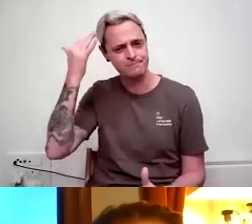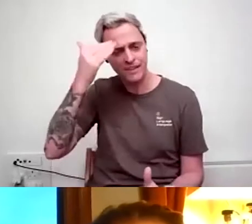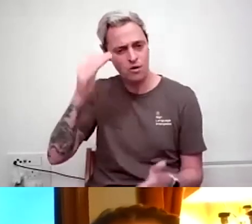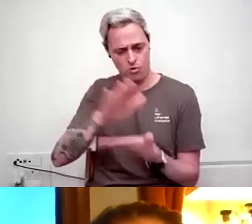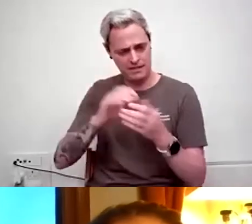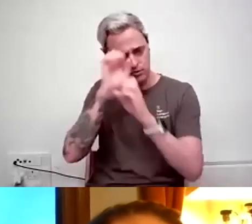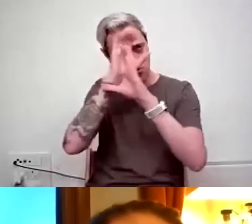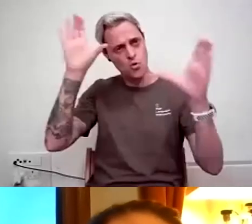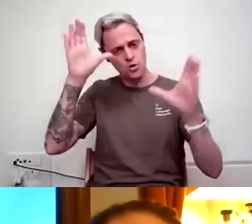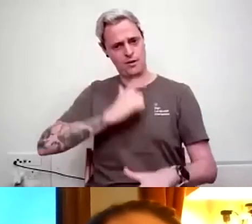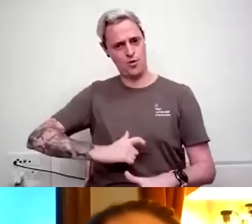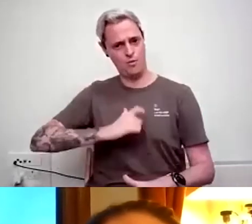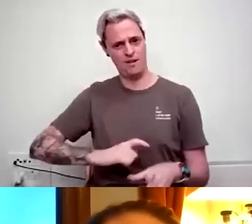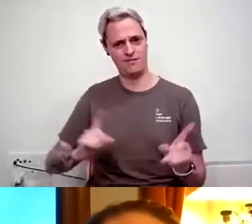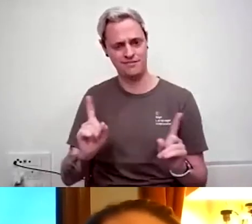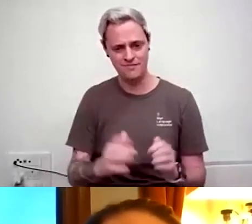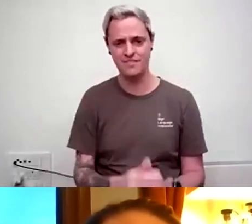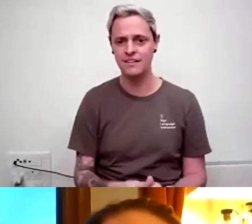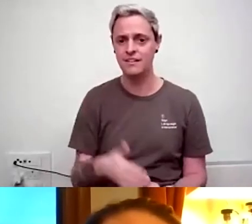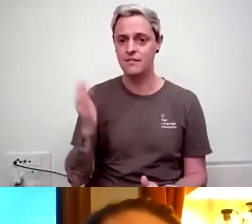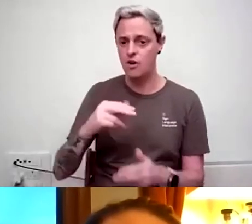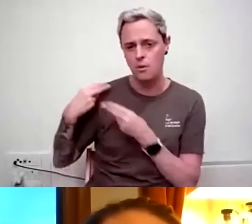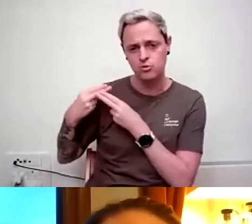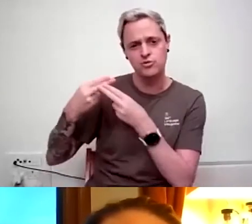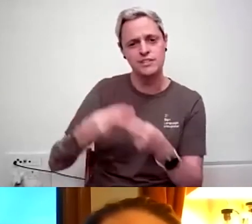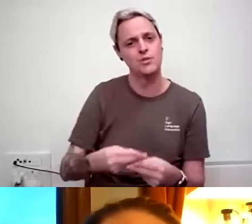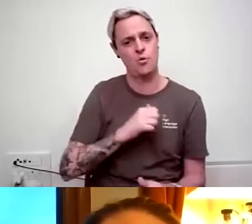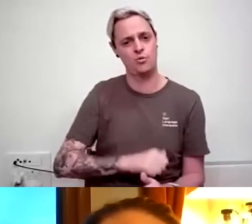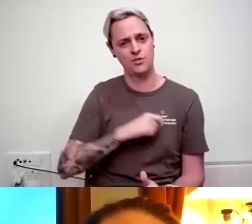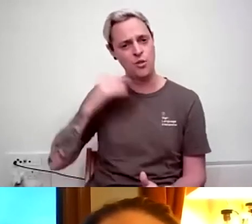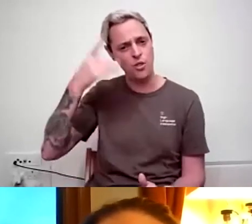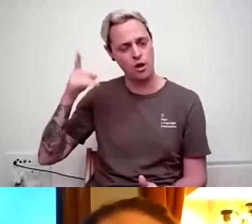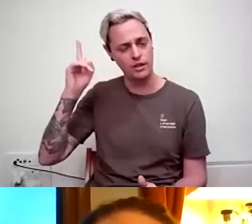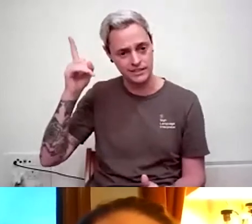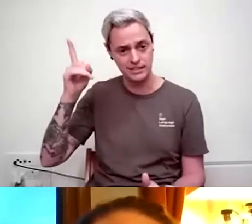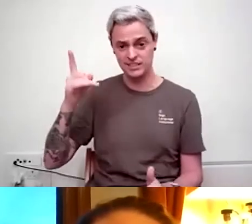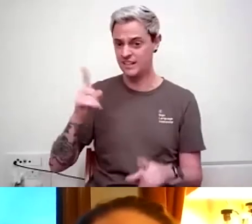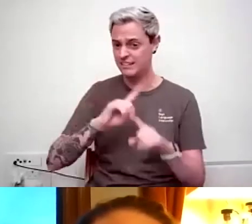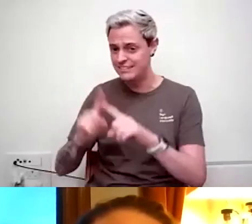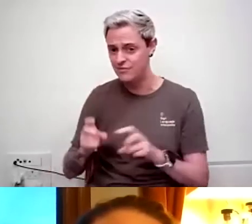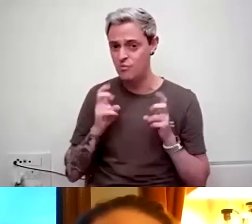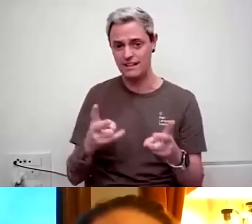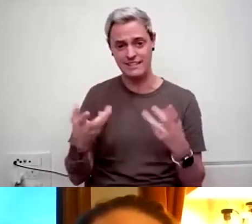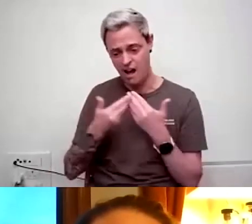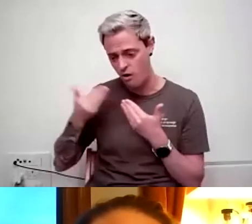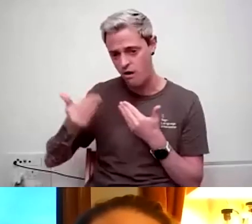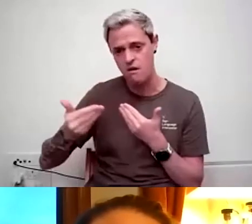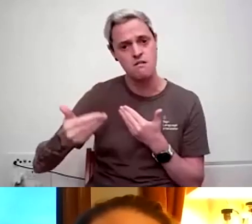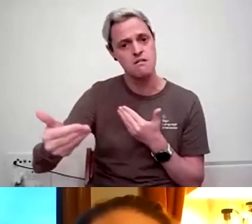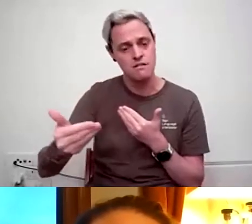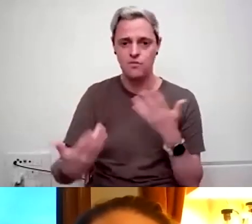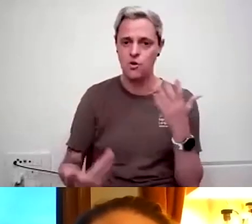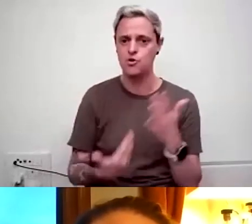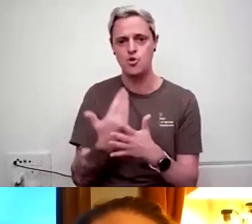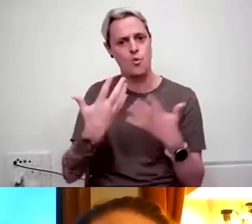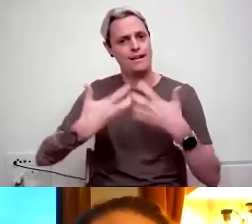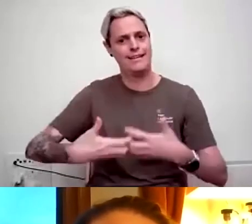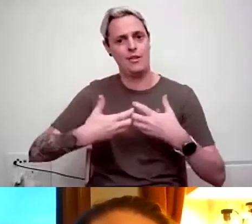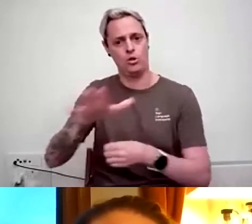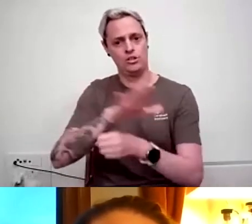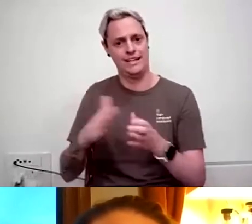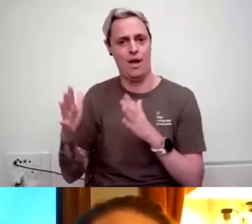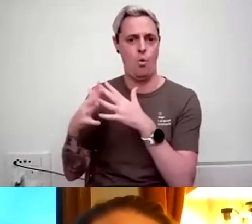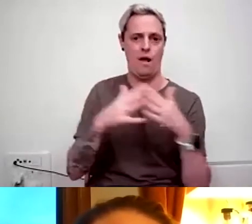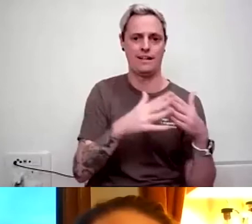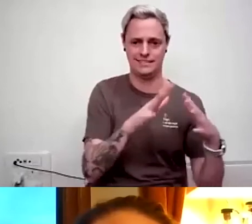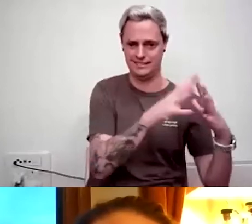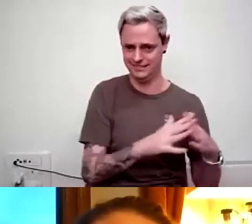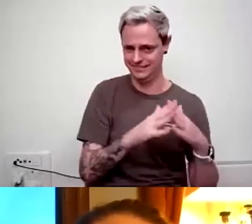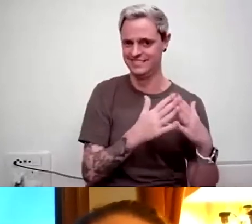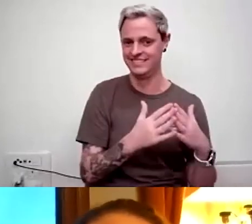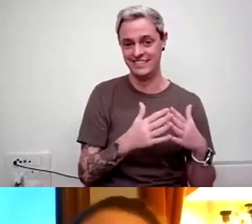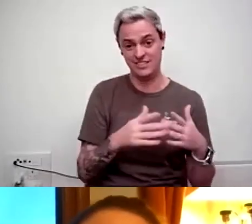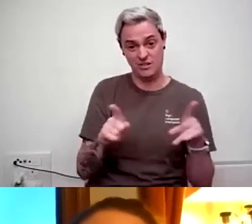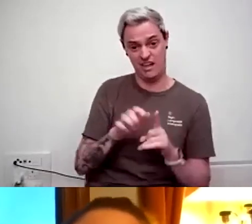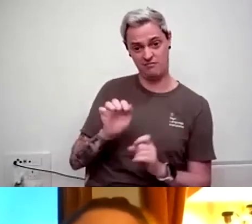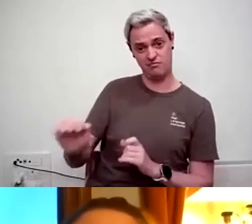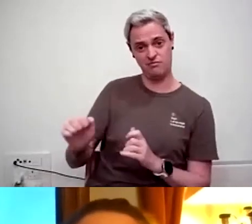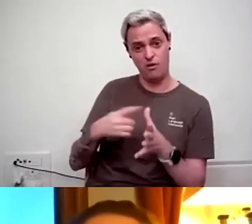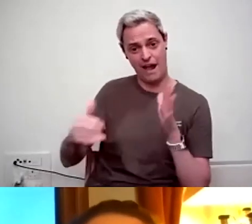drawing on the riches of traditional Christian theology to find life given ways forward in a modern technological West who routinely screens out lives like Adams.